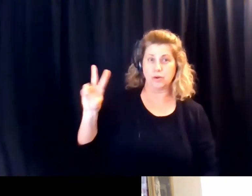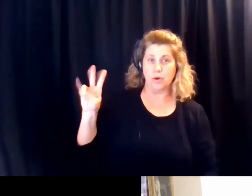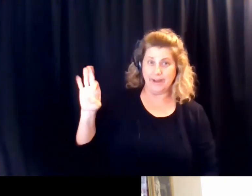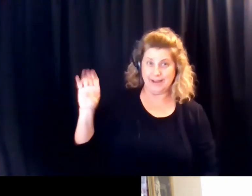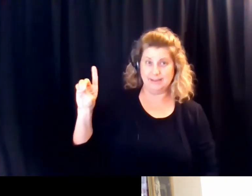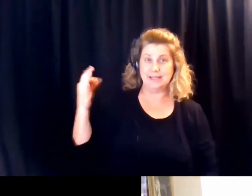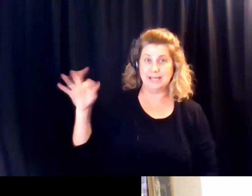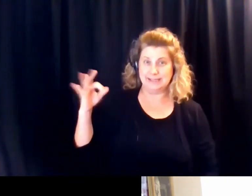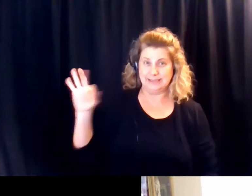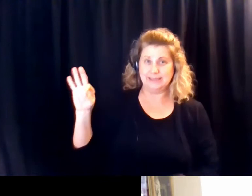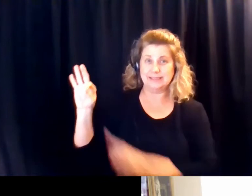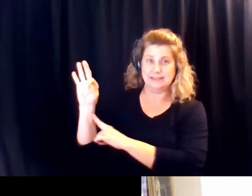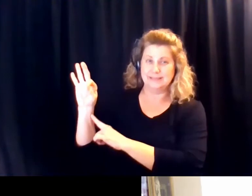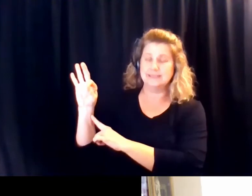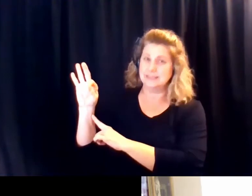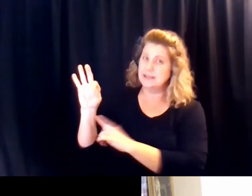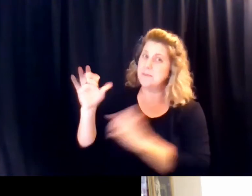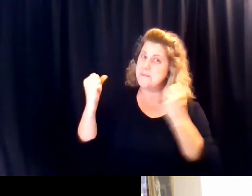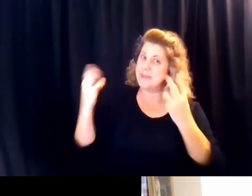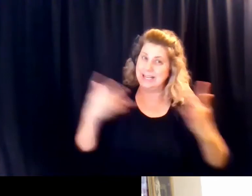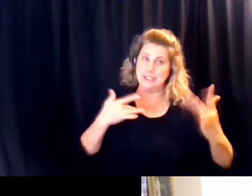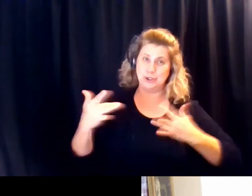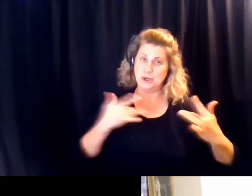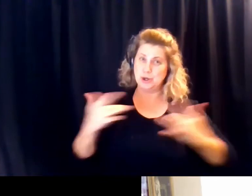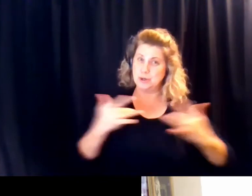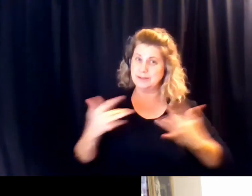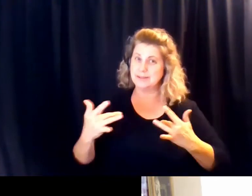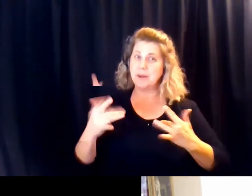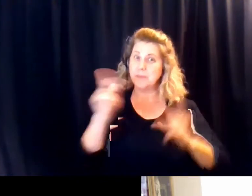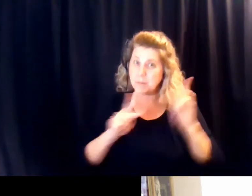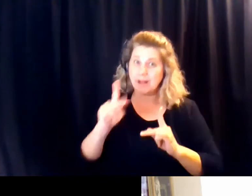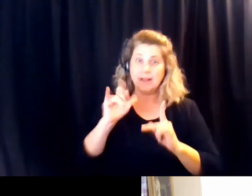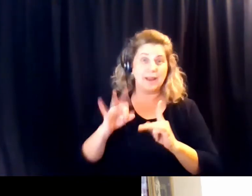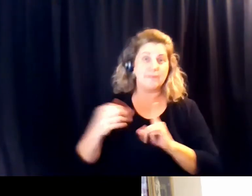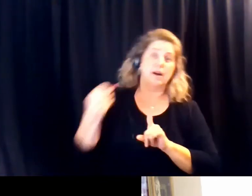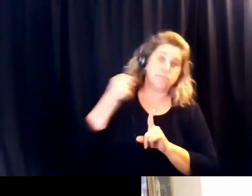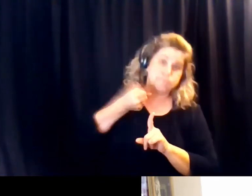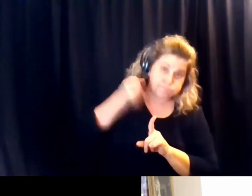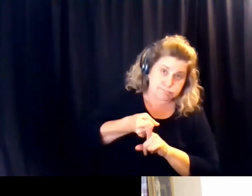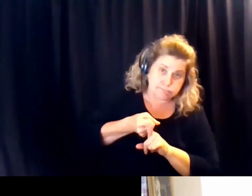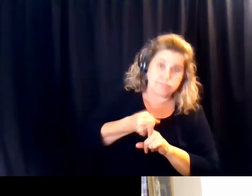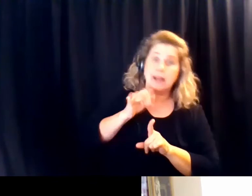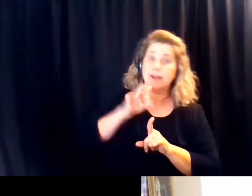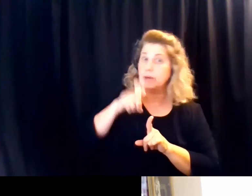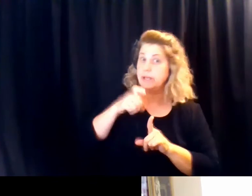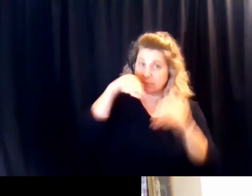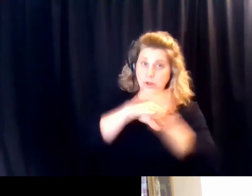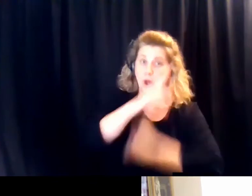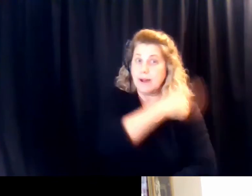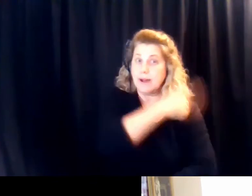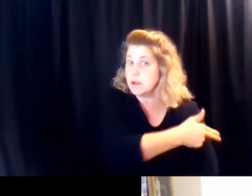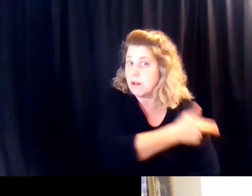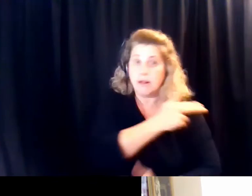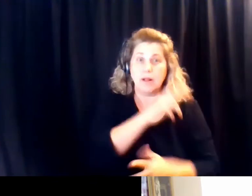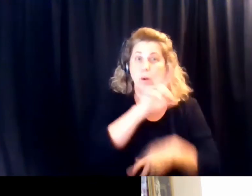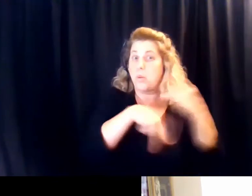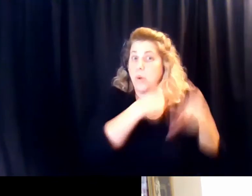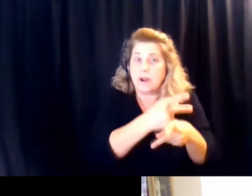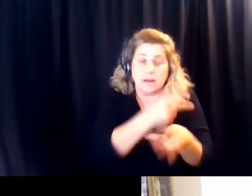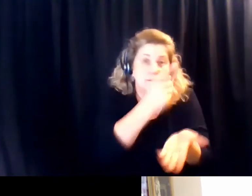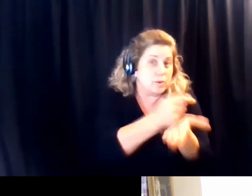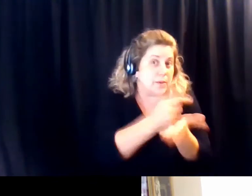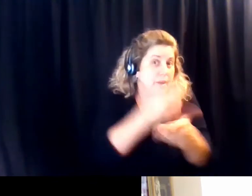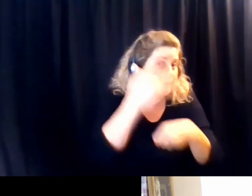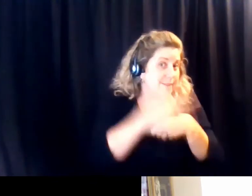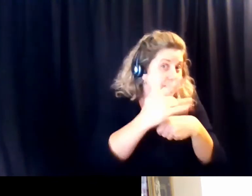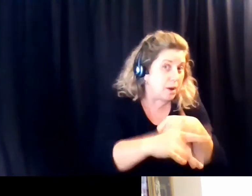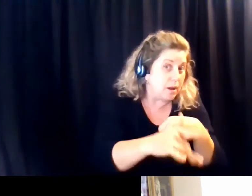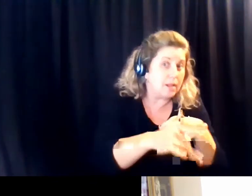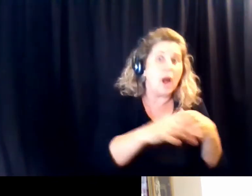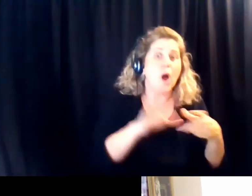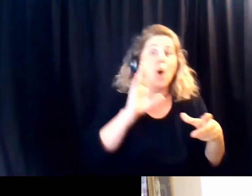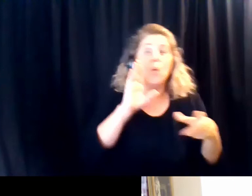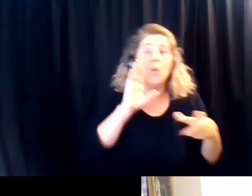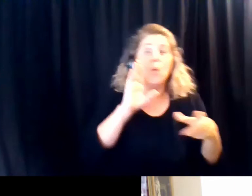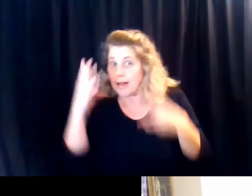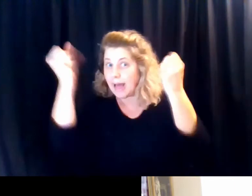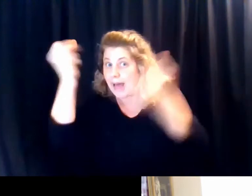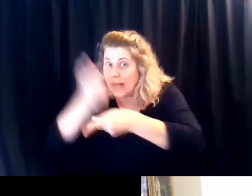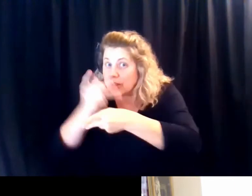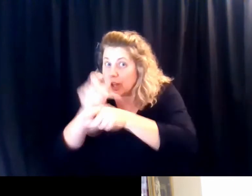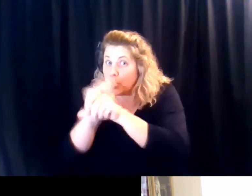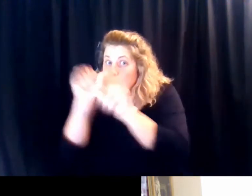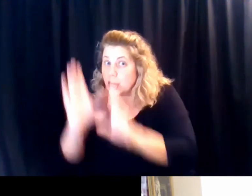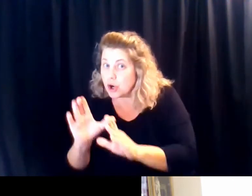Judith Heumann: National I would say on the international level, getting this Treaty ratified would be really important for us as a country and to enable us as a country to play more actively overseas.